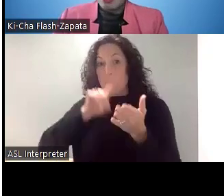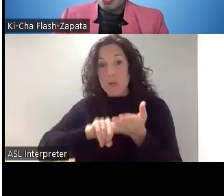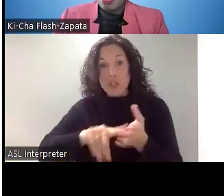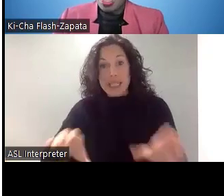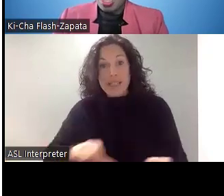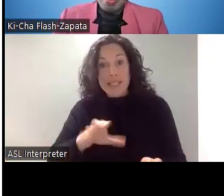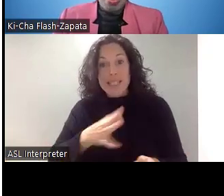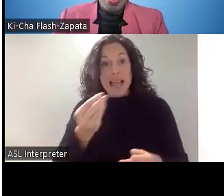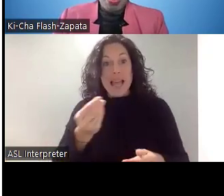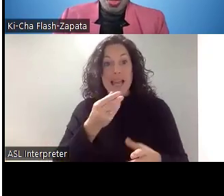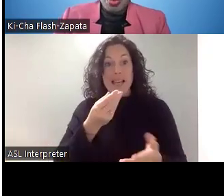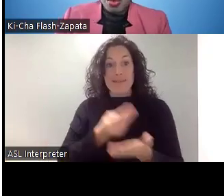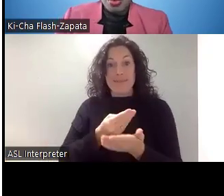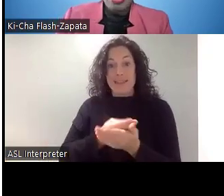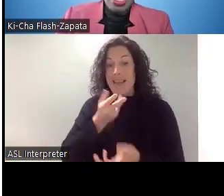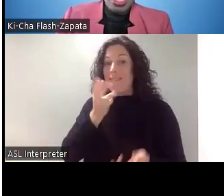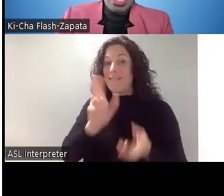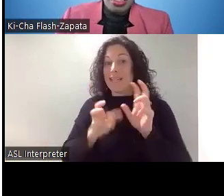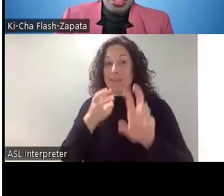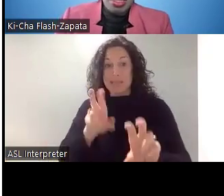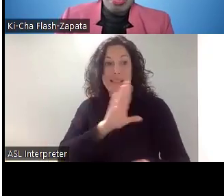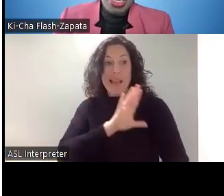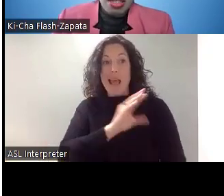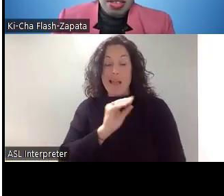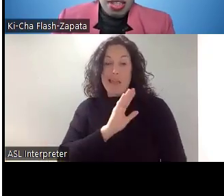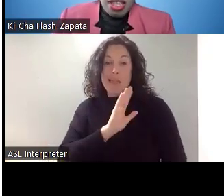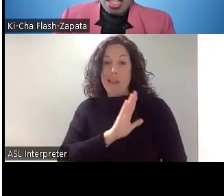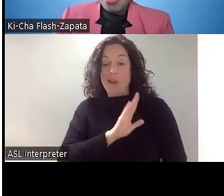and their roles in other companies.